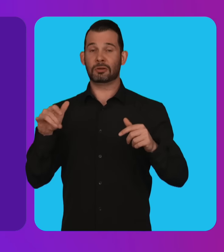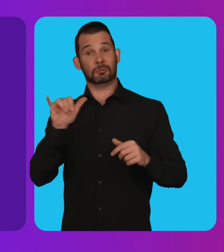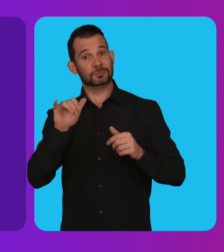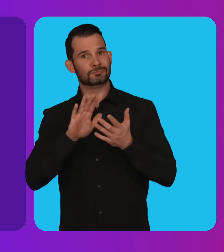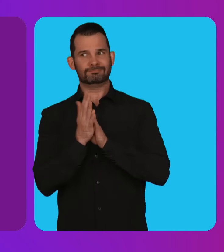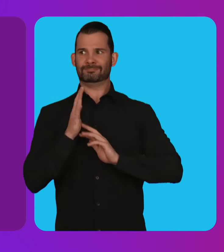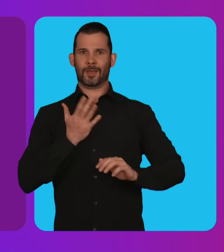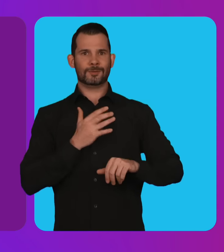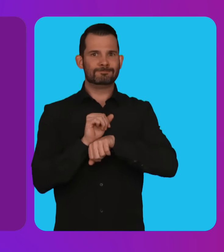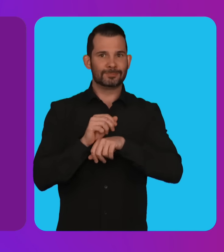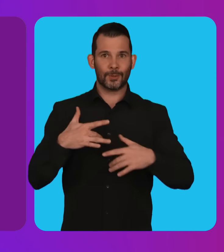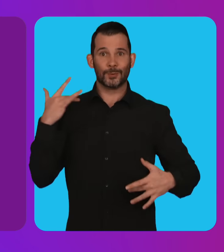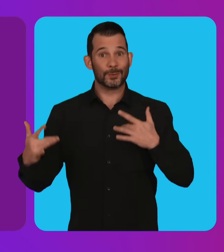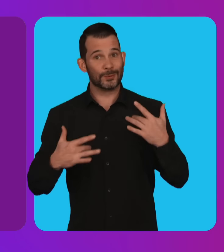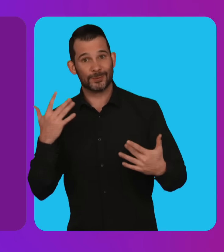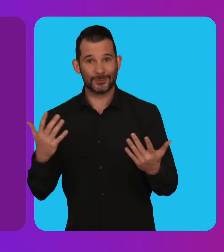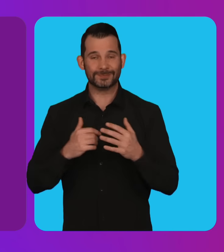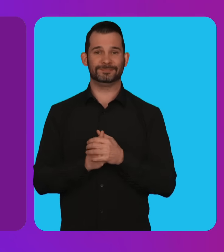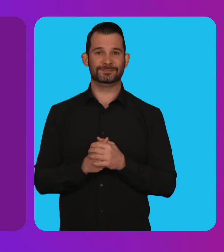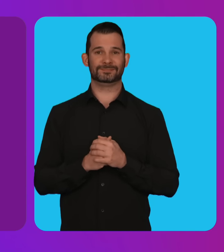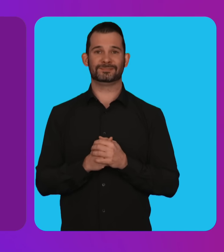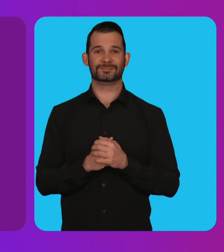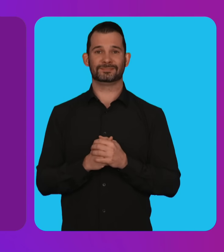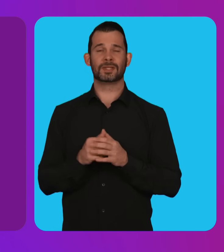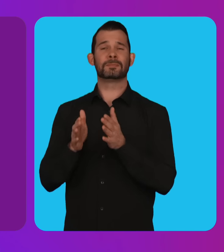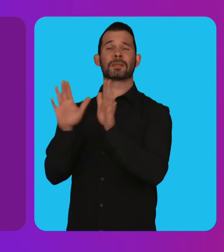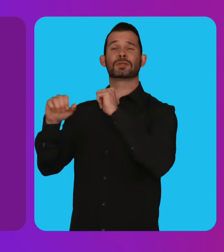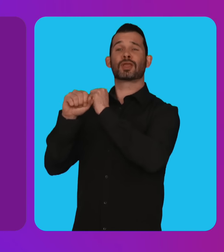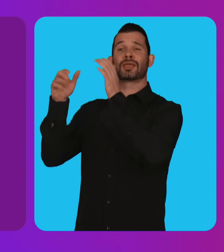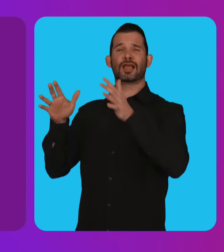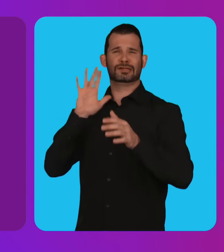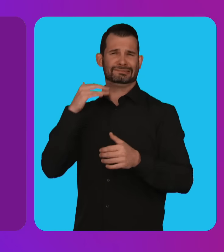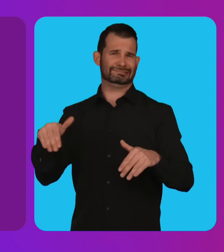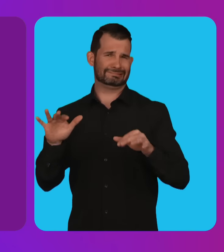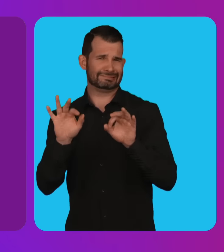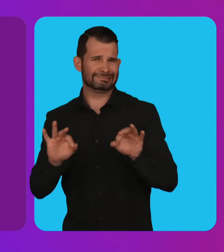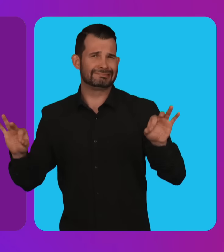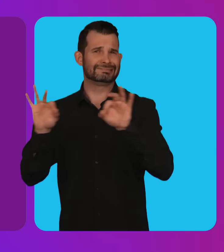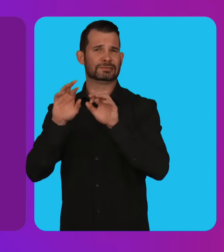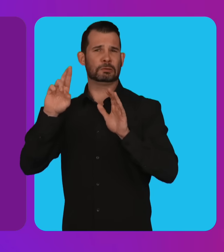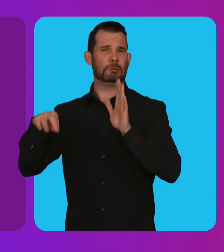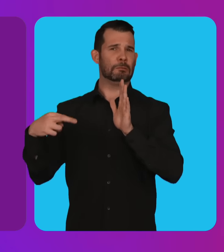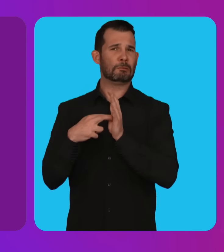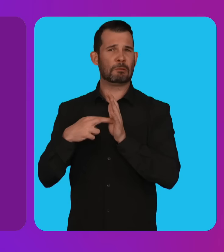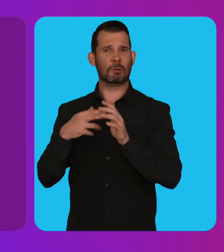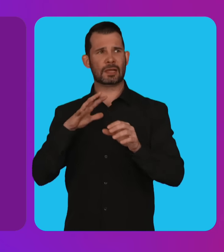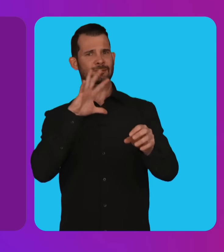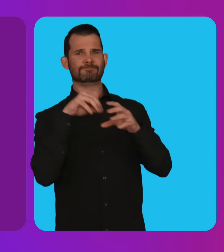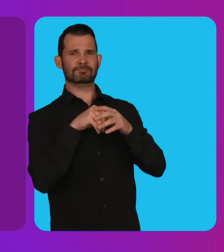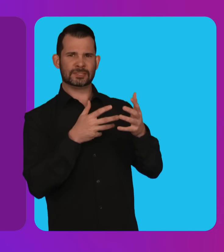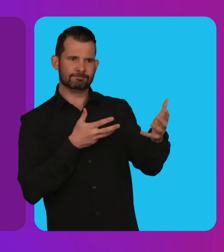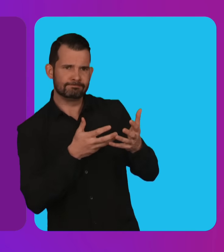Public broadcasters have a critical role to play in engaging communities and bringing a nation together.